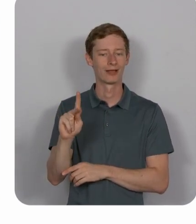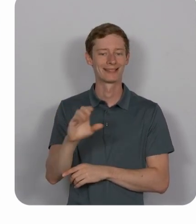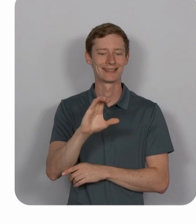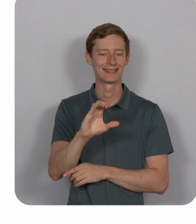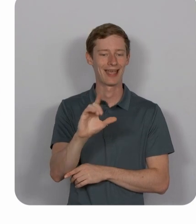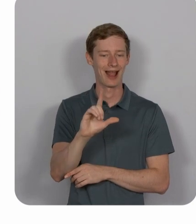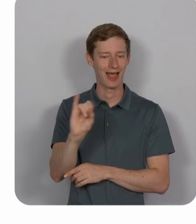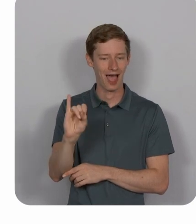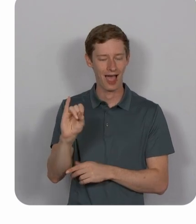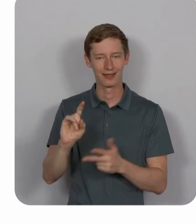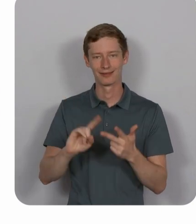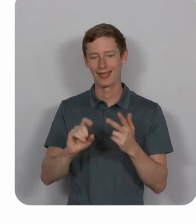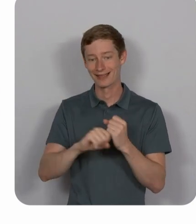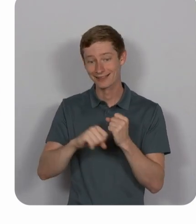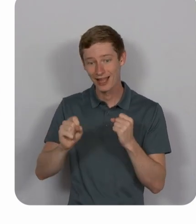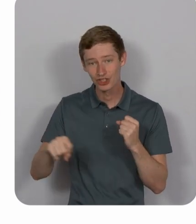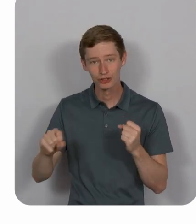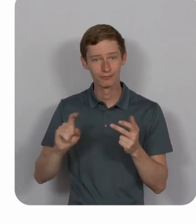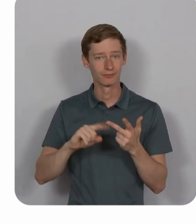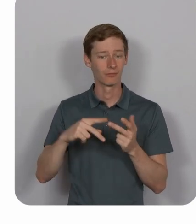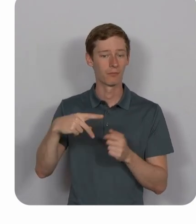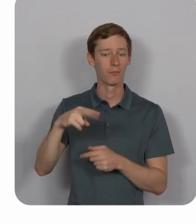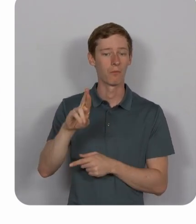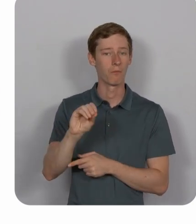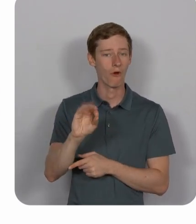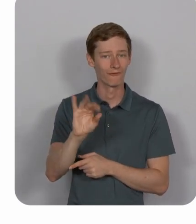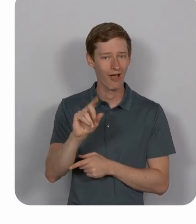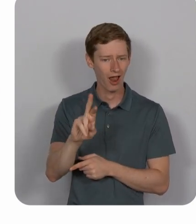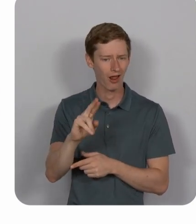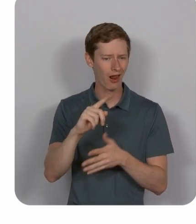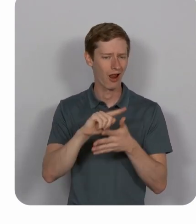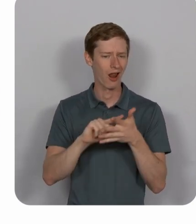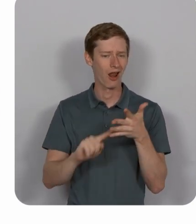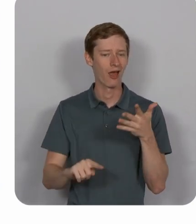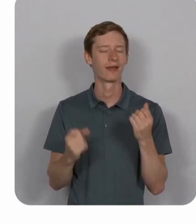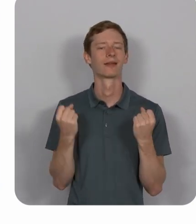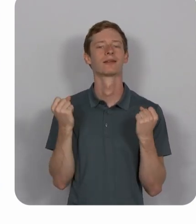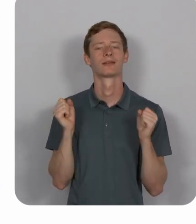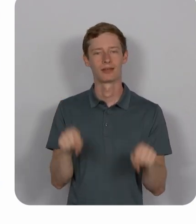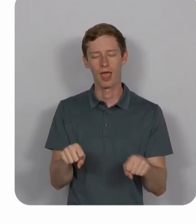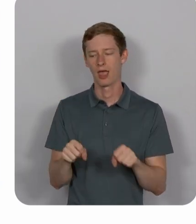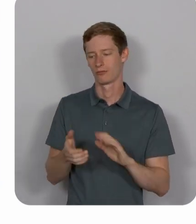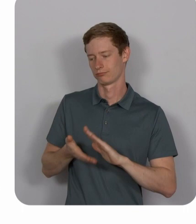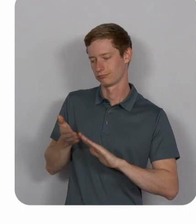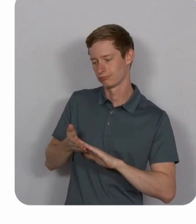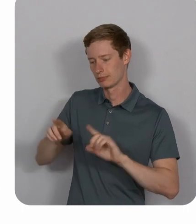and the profiler that will unlock new ways to create and to debug and optimize your project.